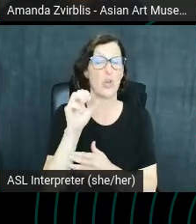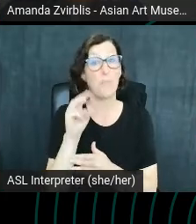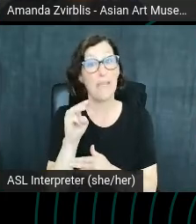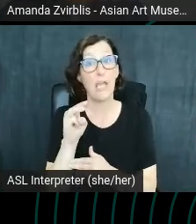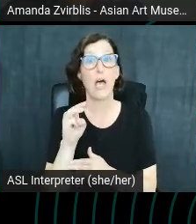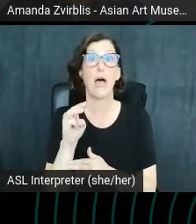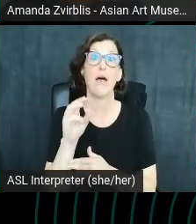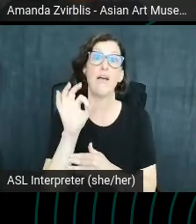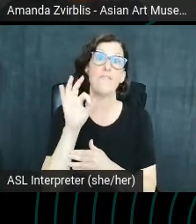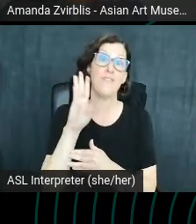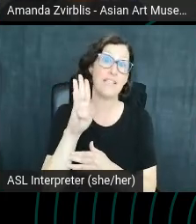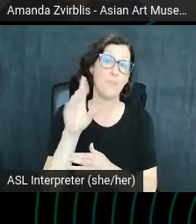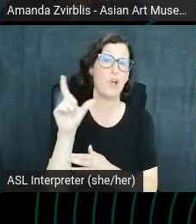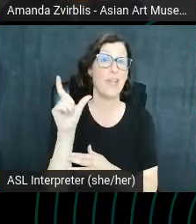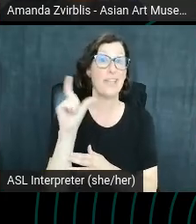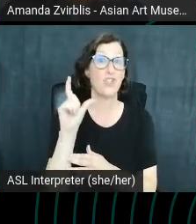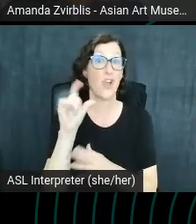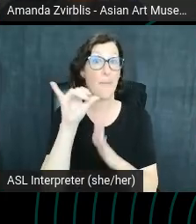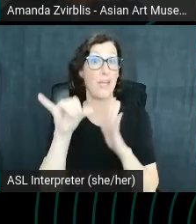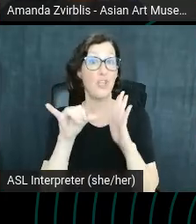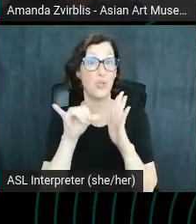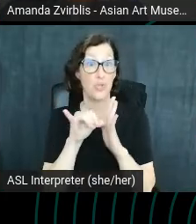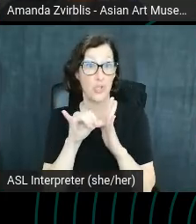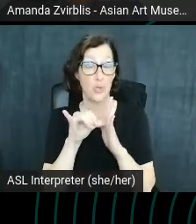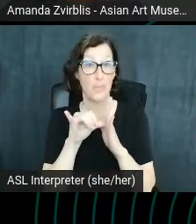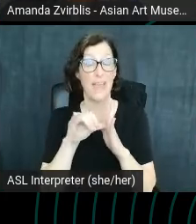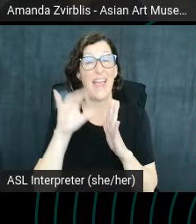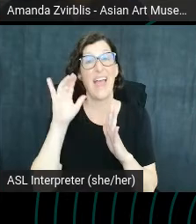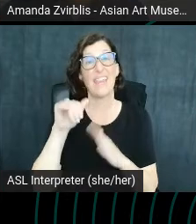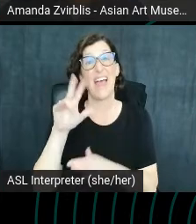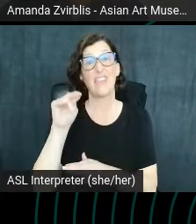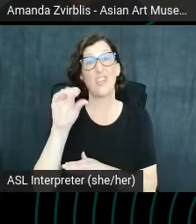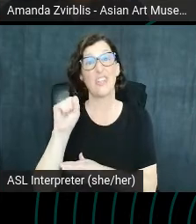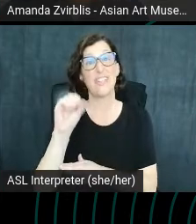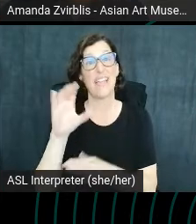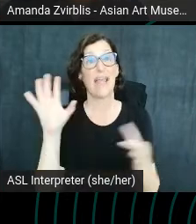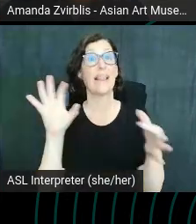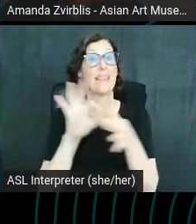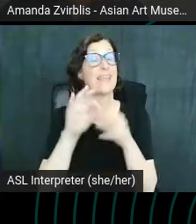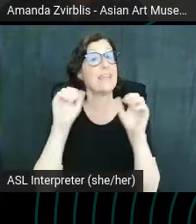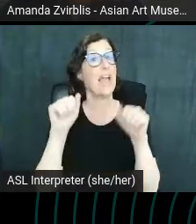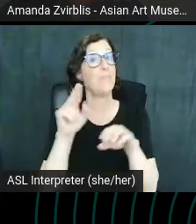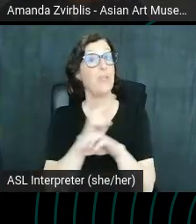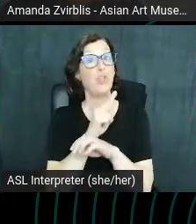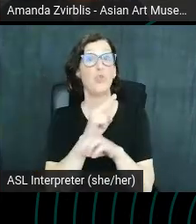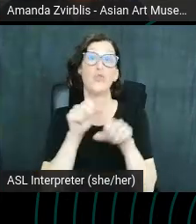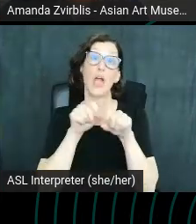But this size and that 30 second length can also be used on broadcast TV